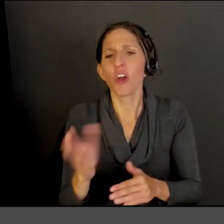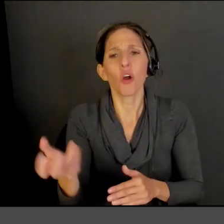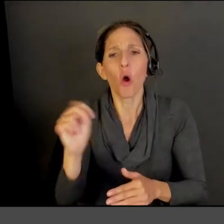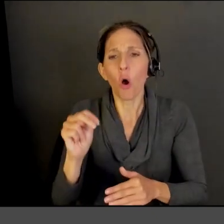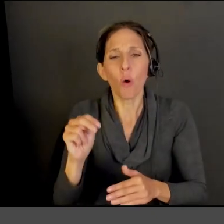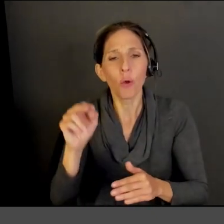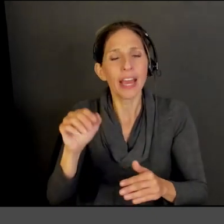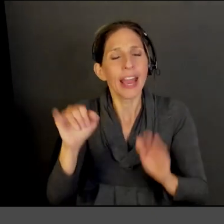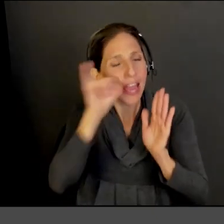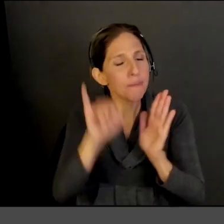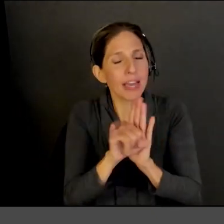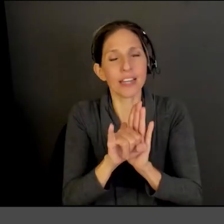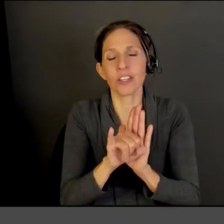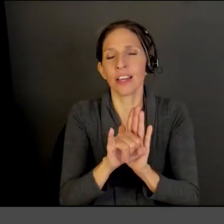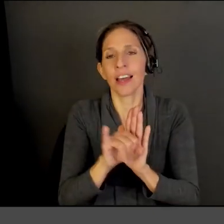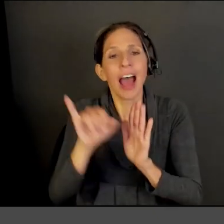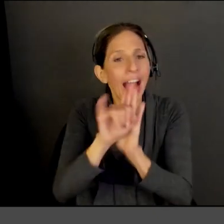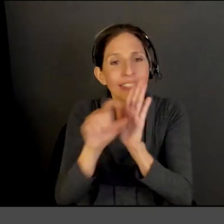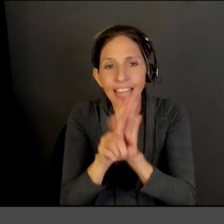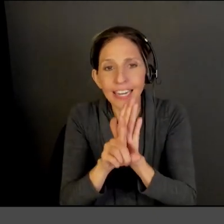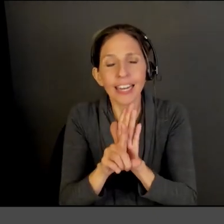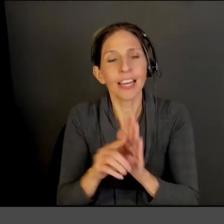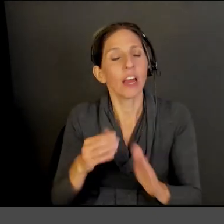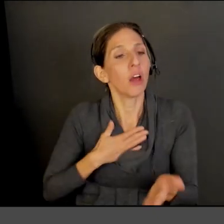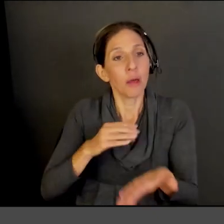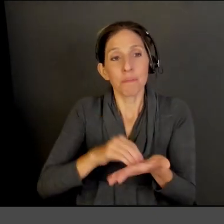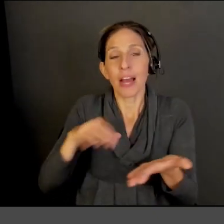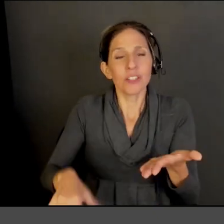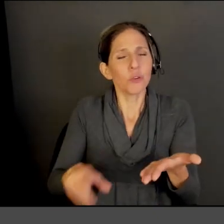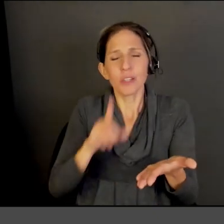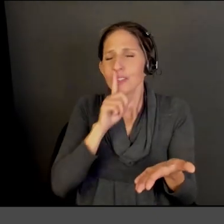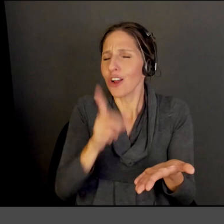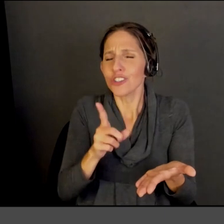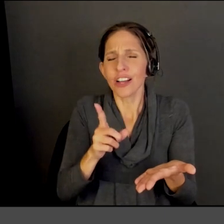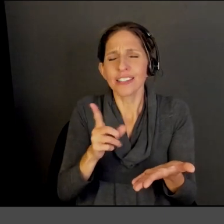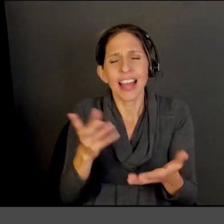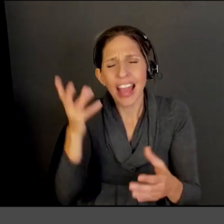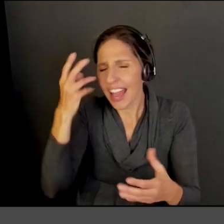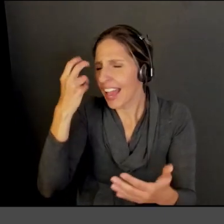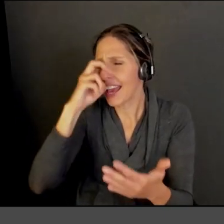MY STUDENTS ARE JUST ENGAGED WITH THE POWER OF ART,